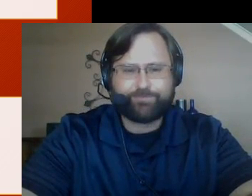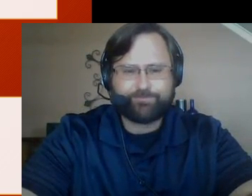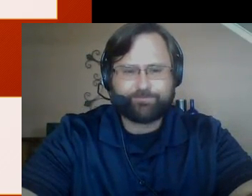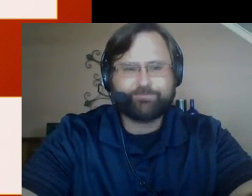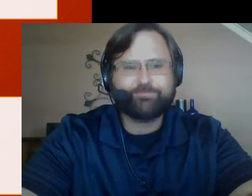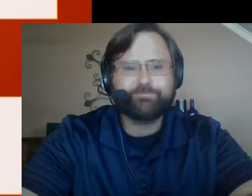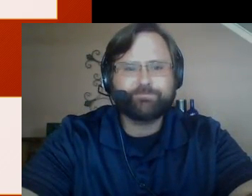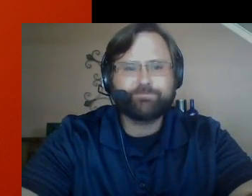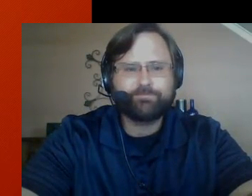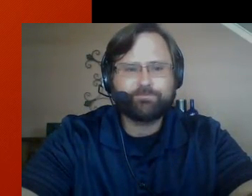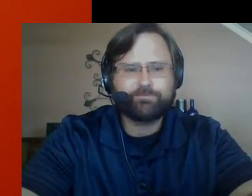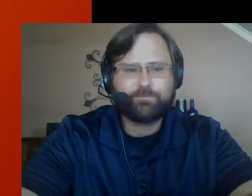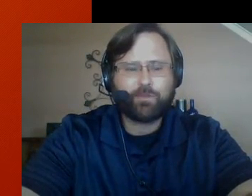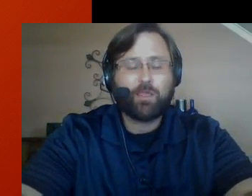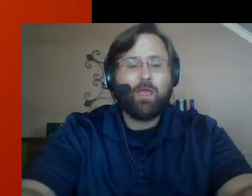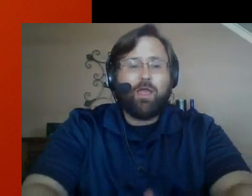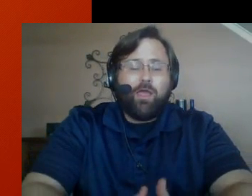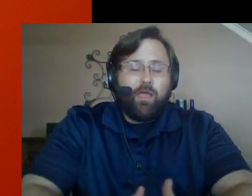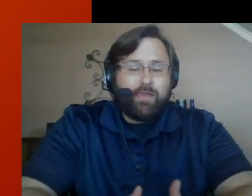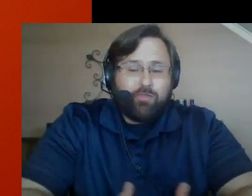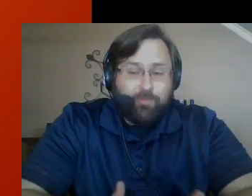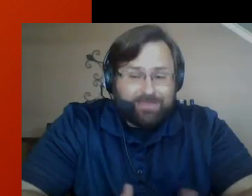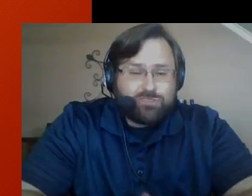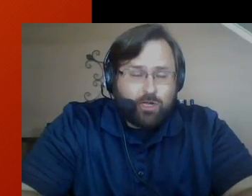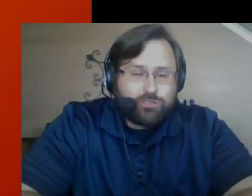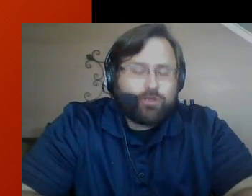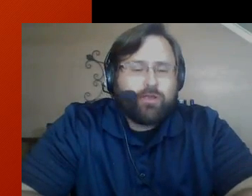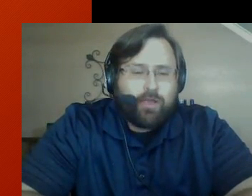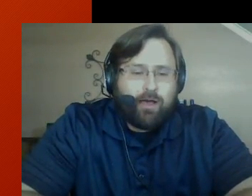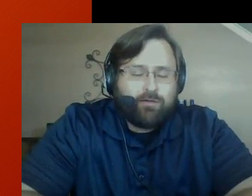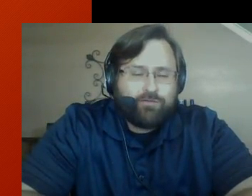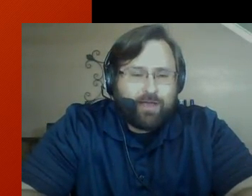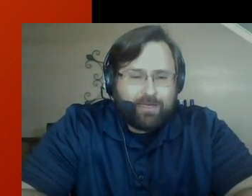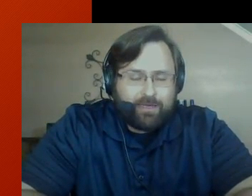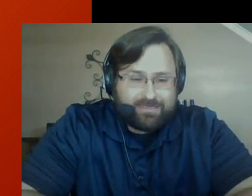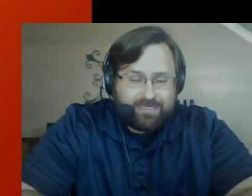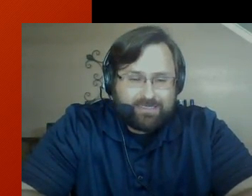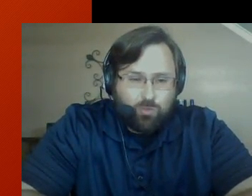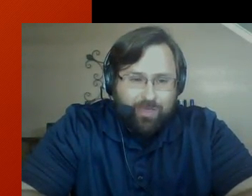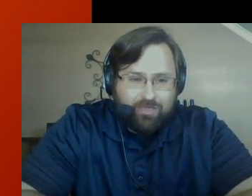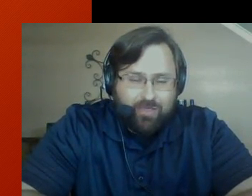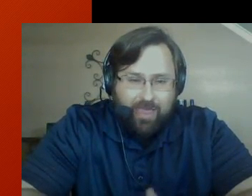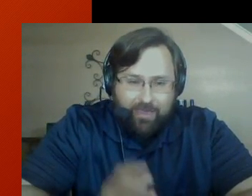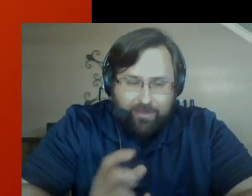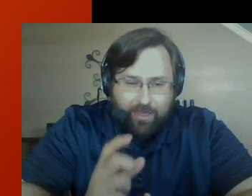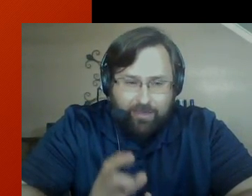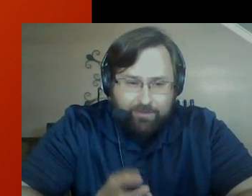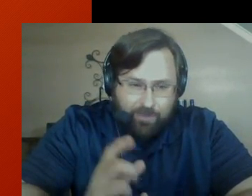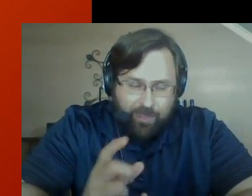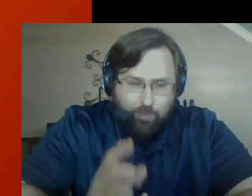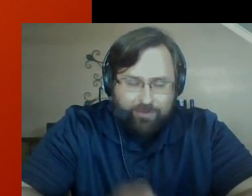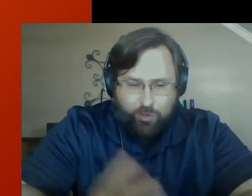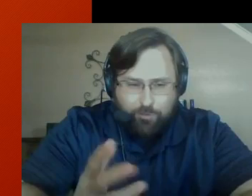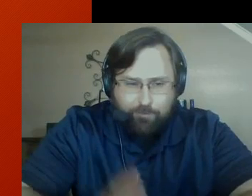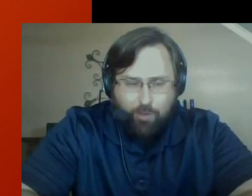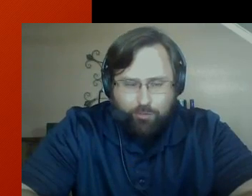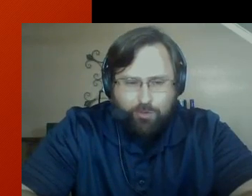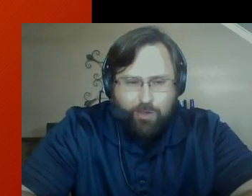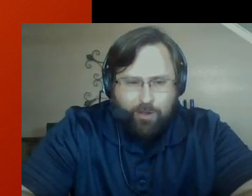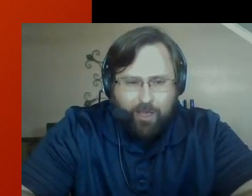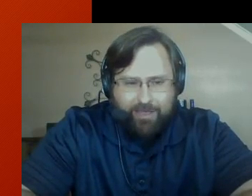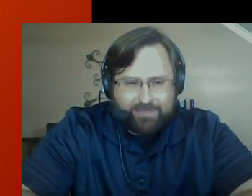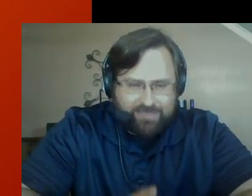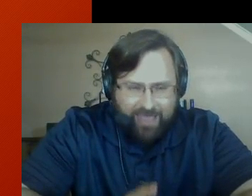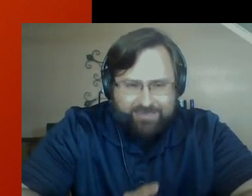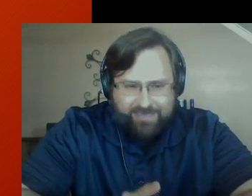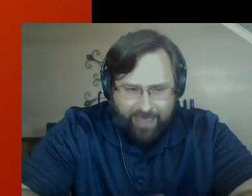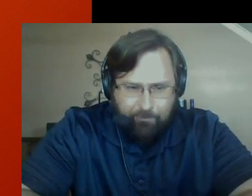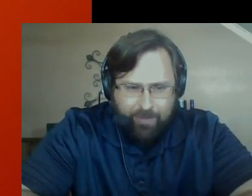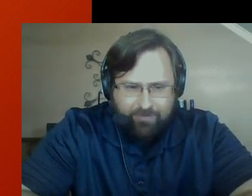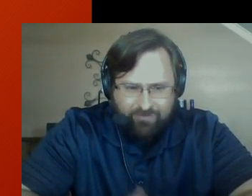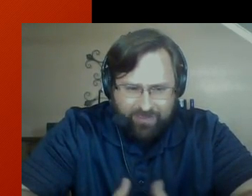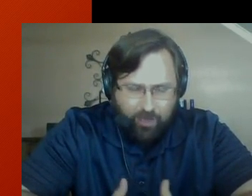now the basic structure of a sentence with a helping verb or a modal is SMV